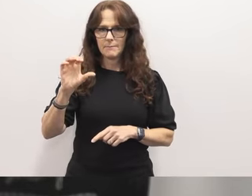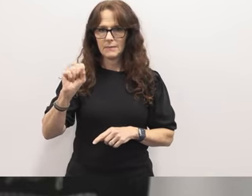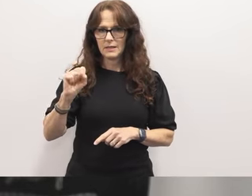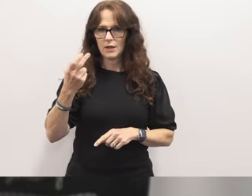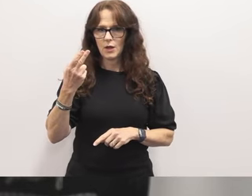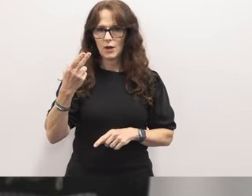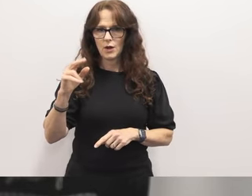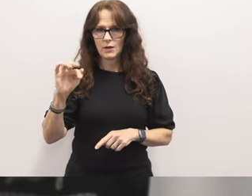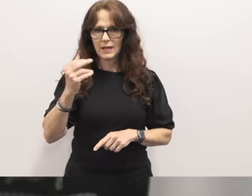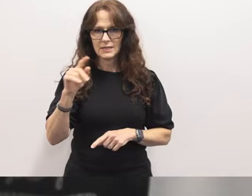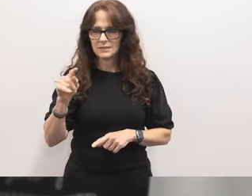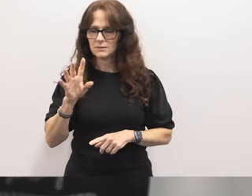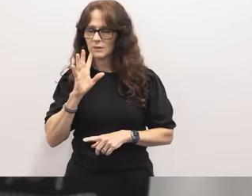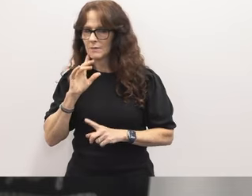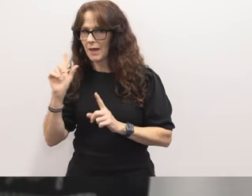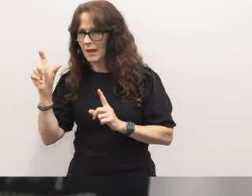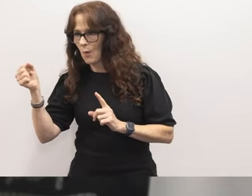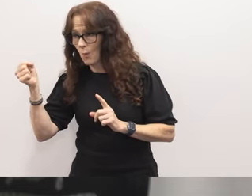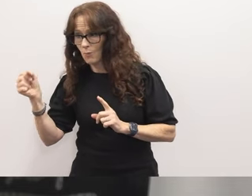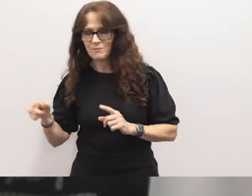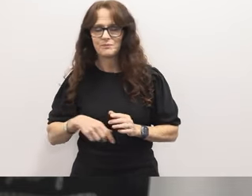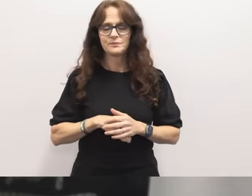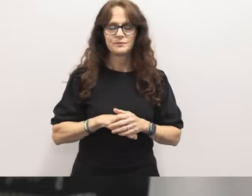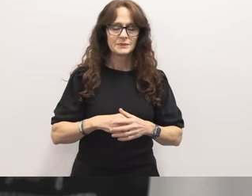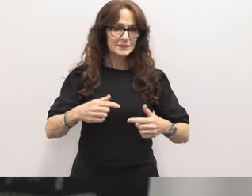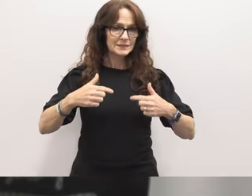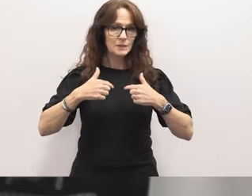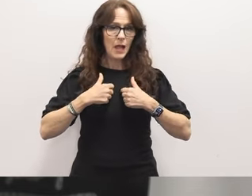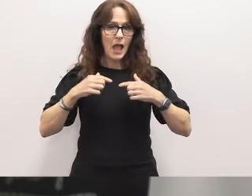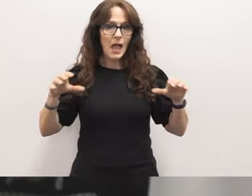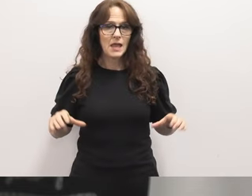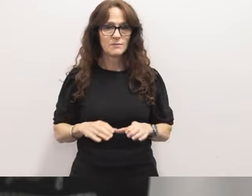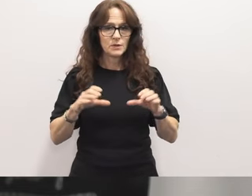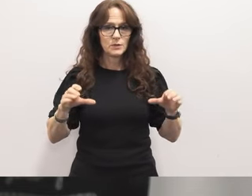in just a few minutes. And what I've been doing as much as I can,